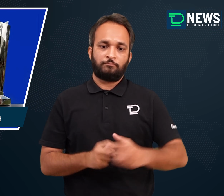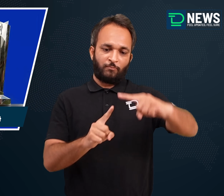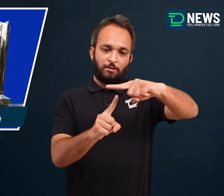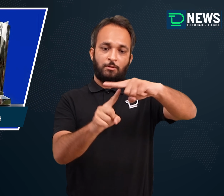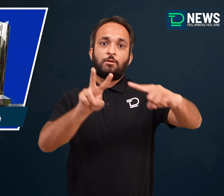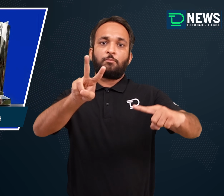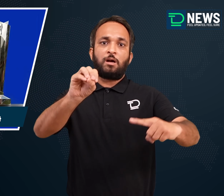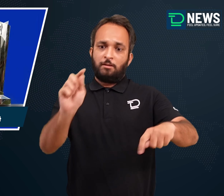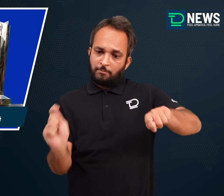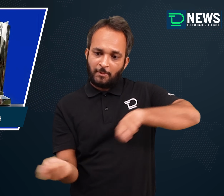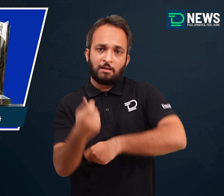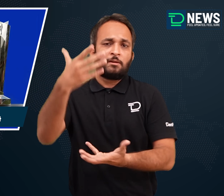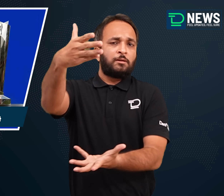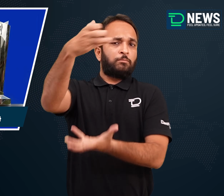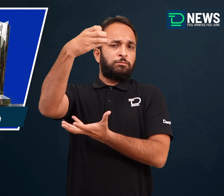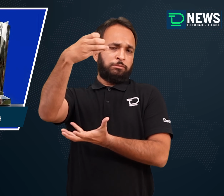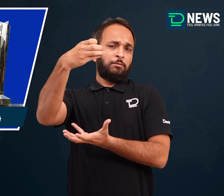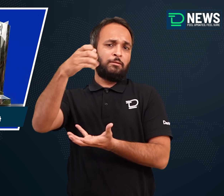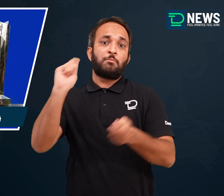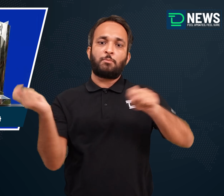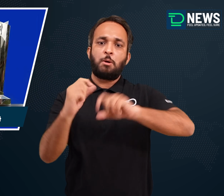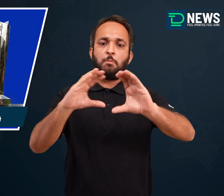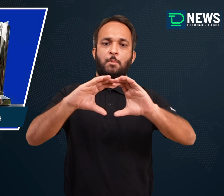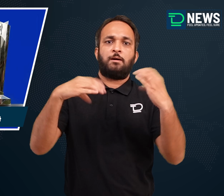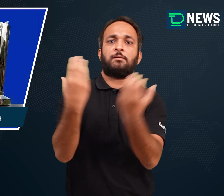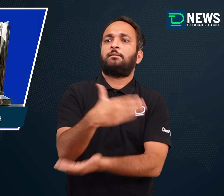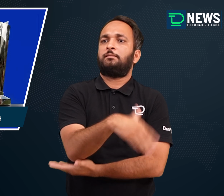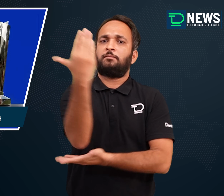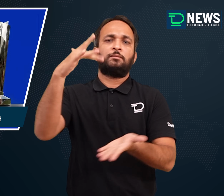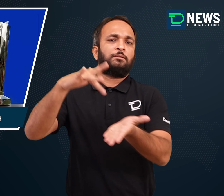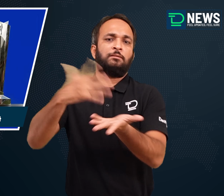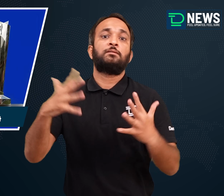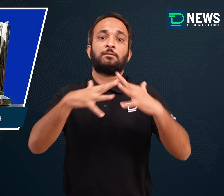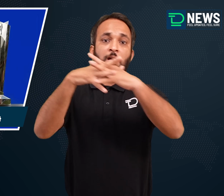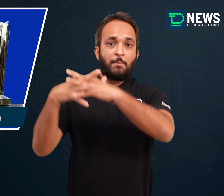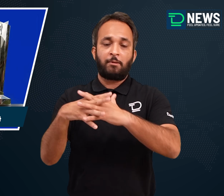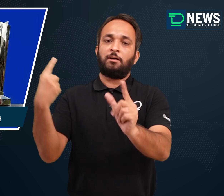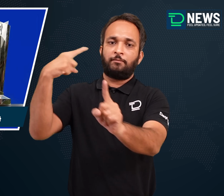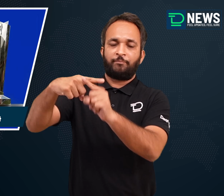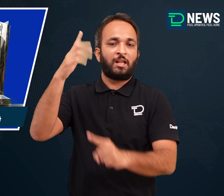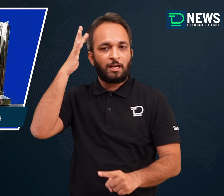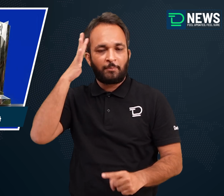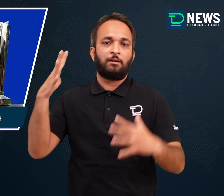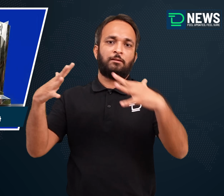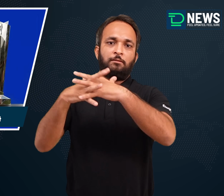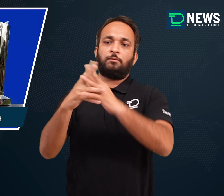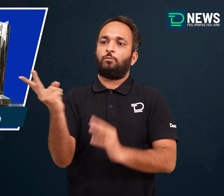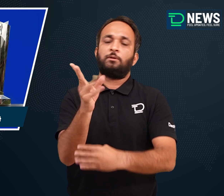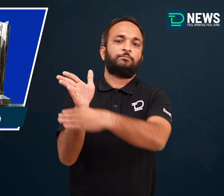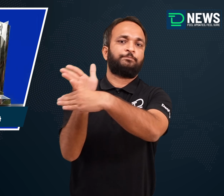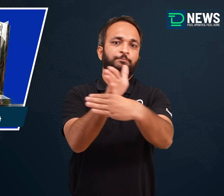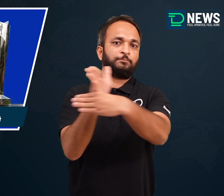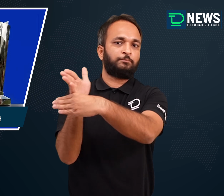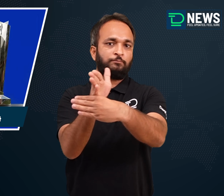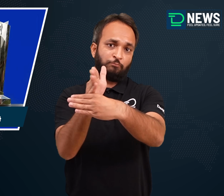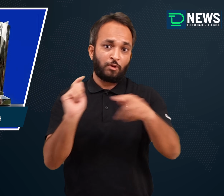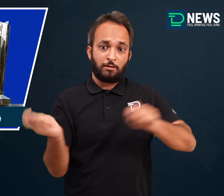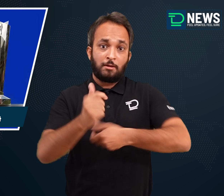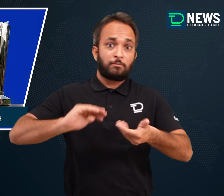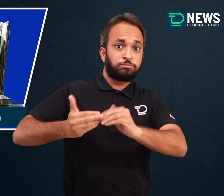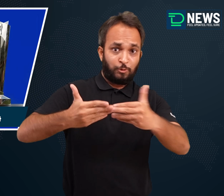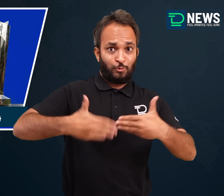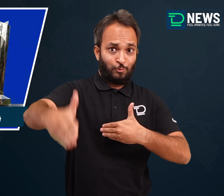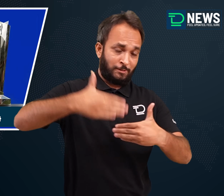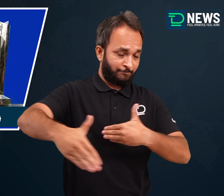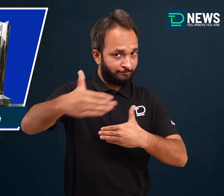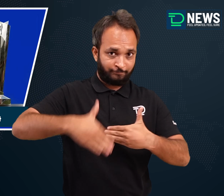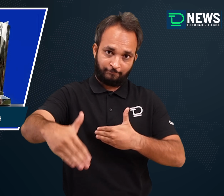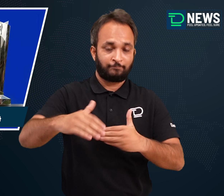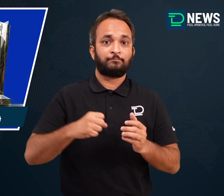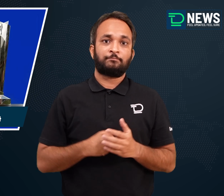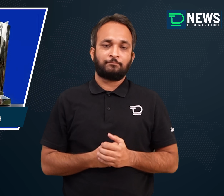The T20 World Cup cricket series is being held in the countries of the USA and West Indies.